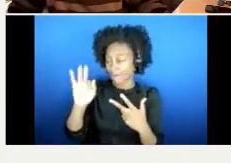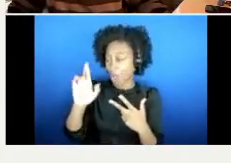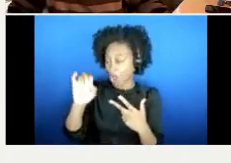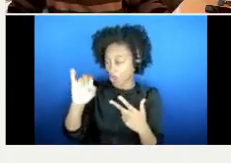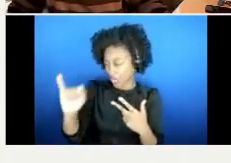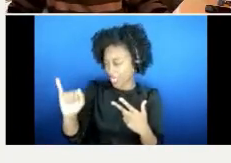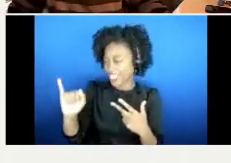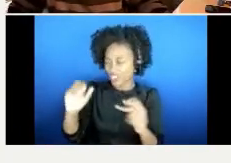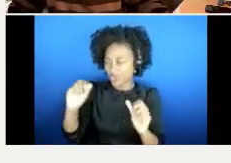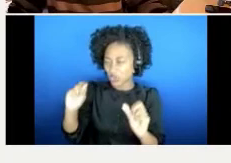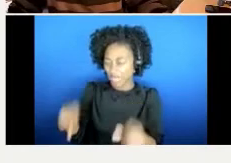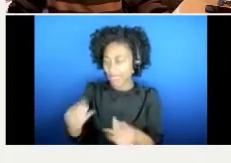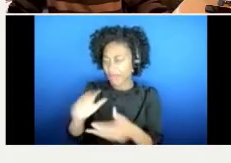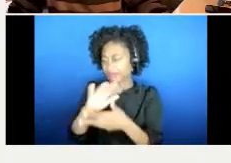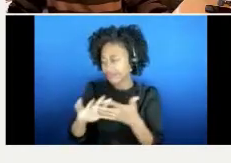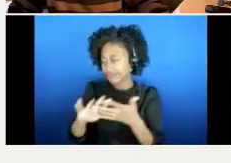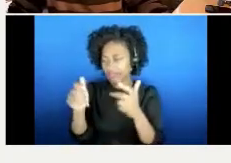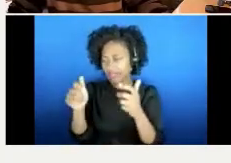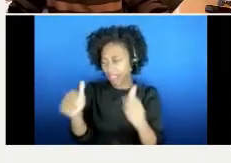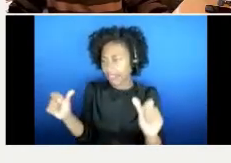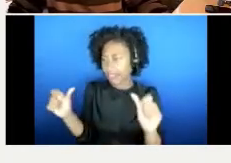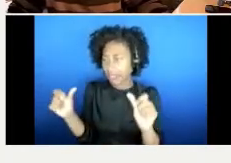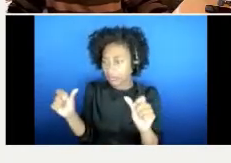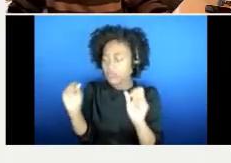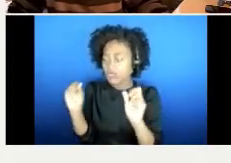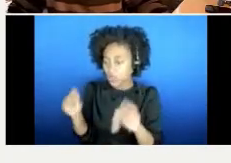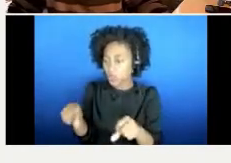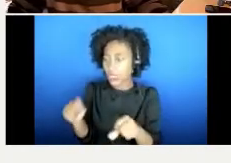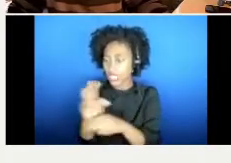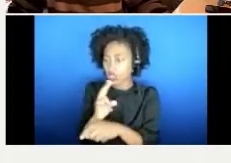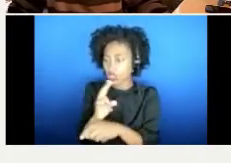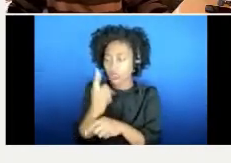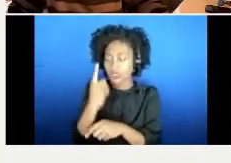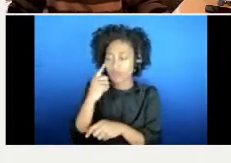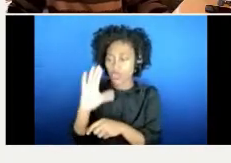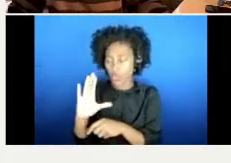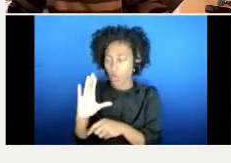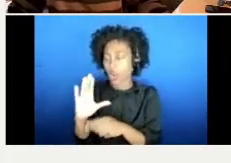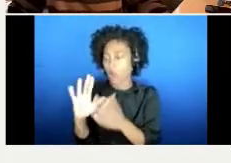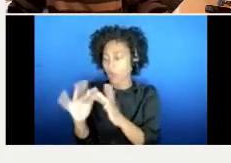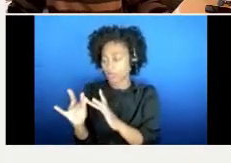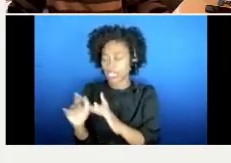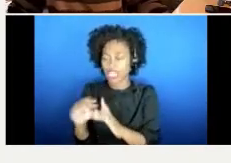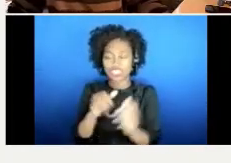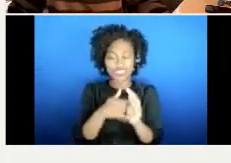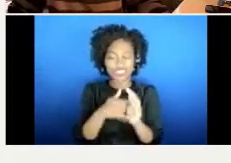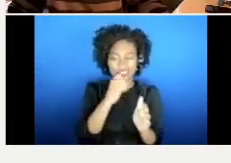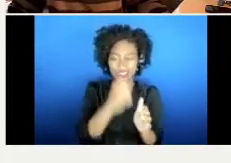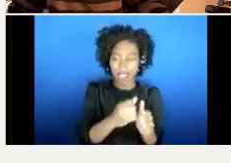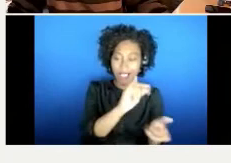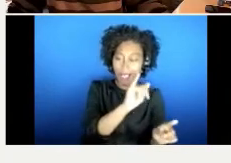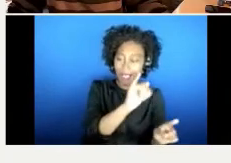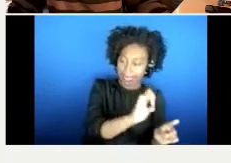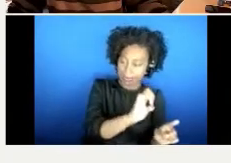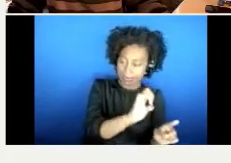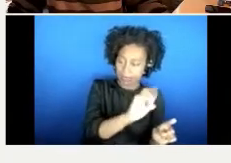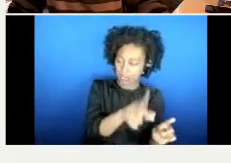to update your web site. 14:42:15 Other than that I think I covered